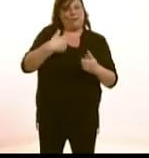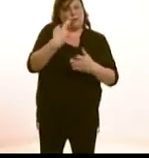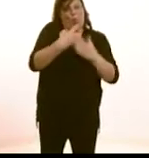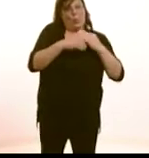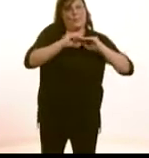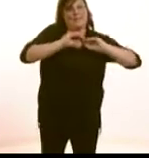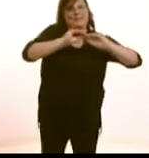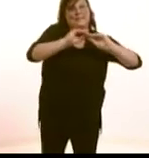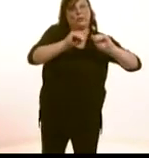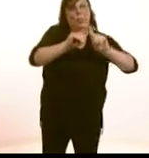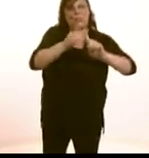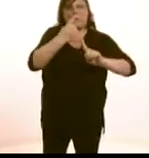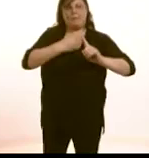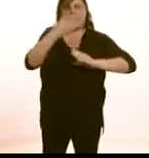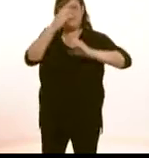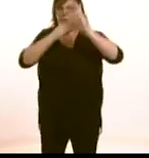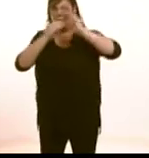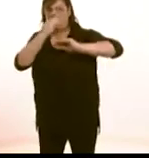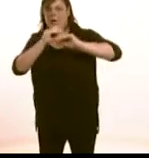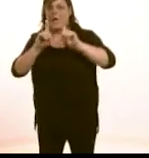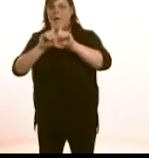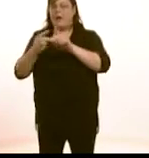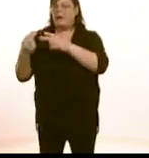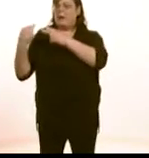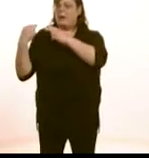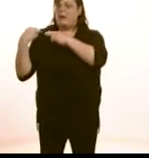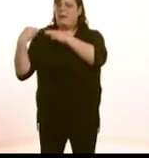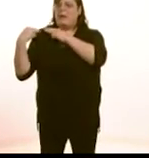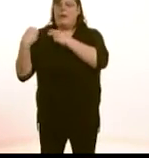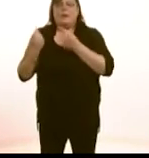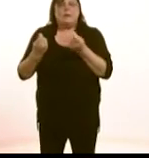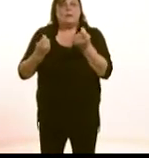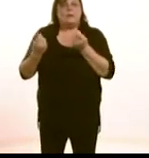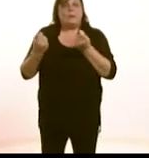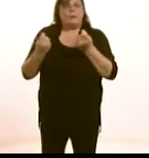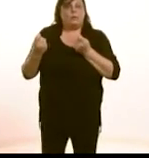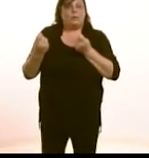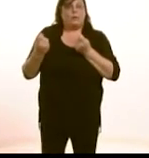Then, secondly, with the devolution of the terms and conditions of teachers we can then